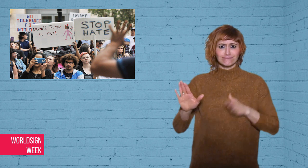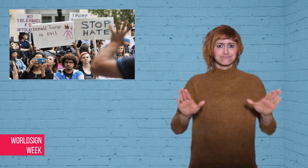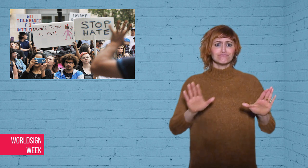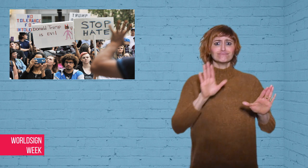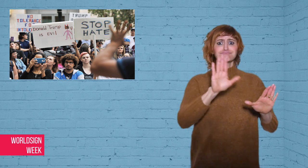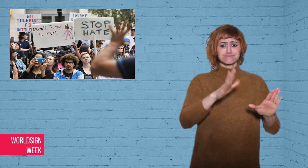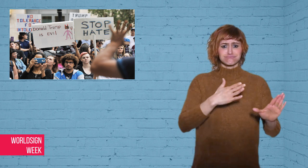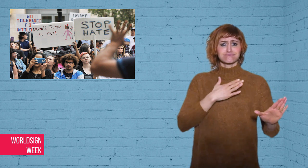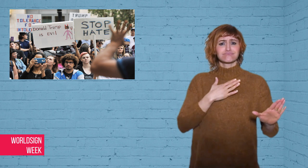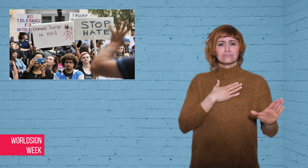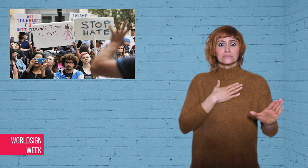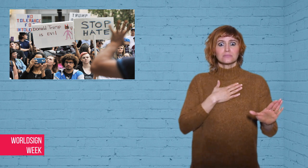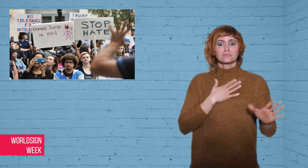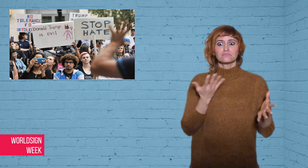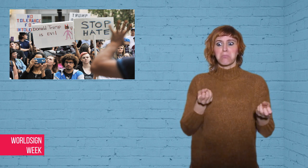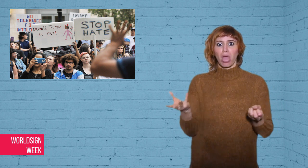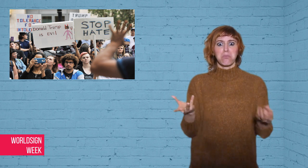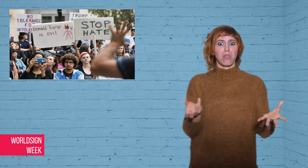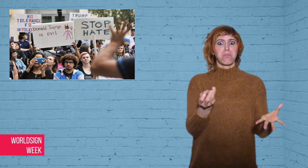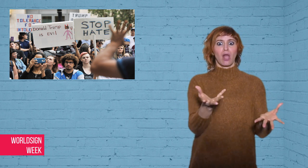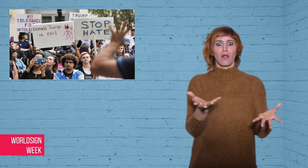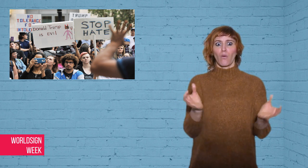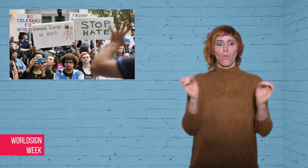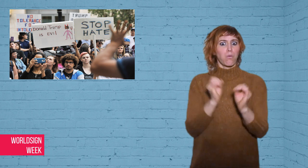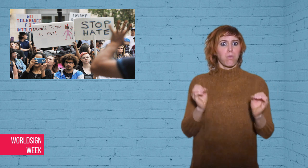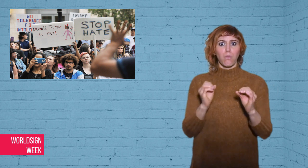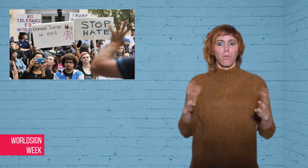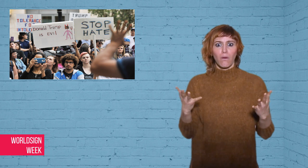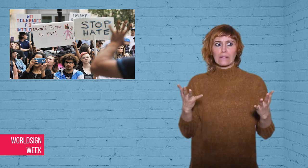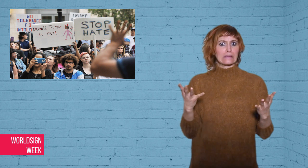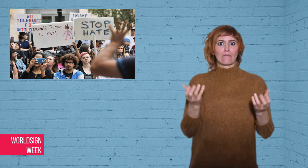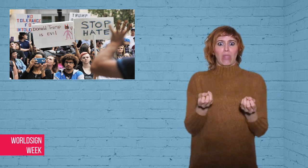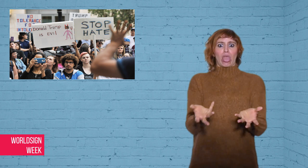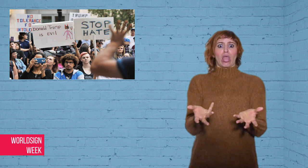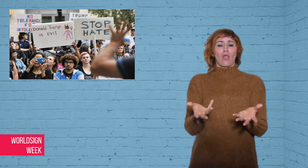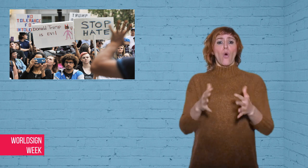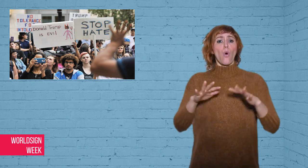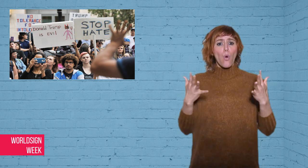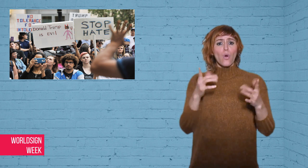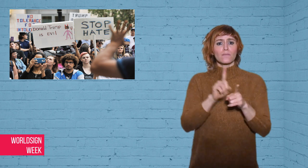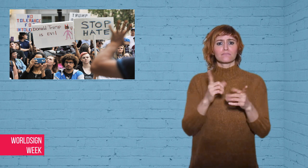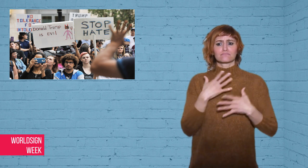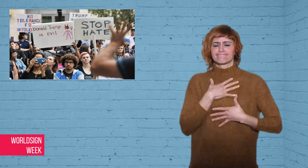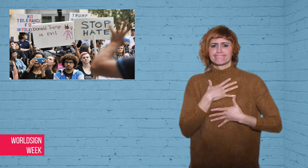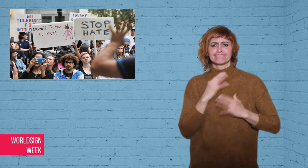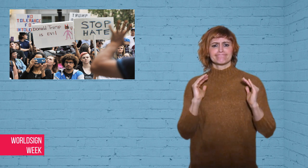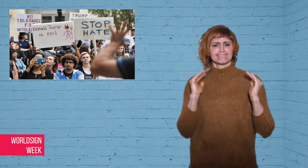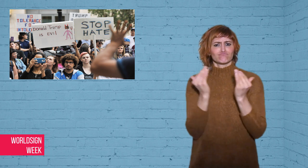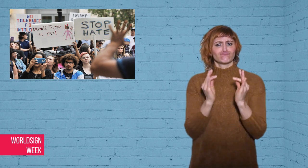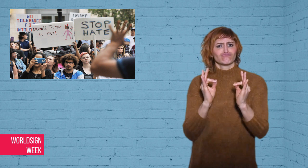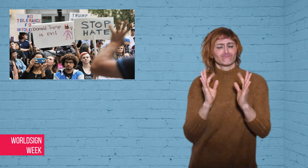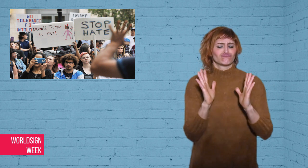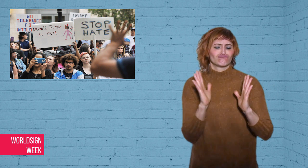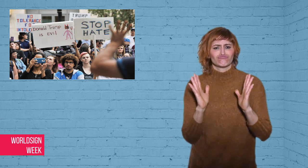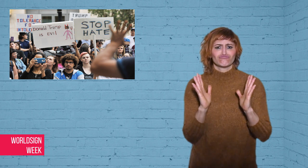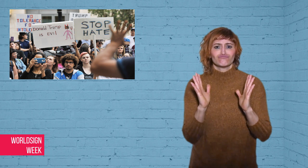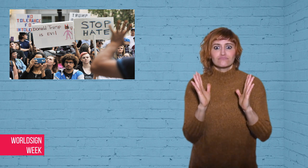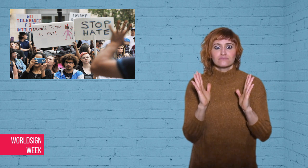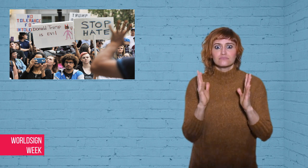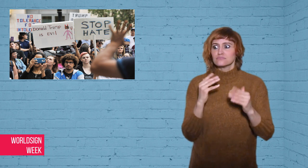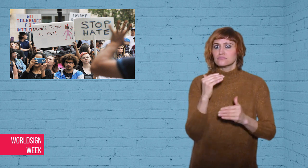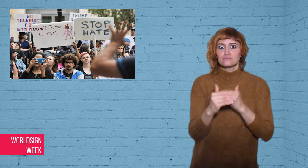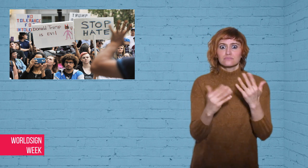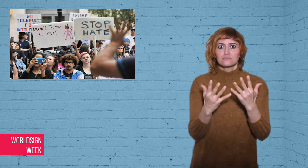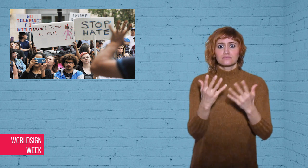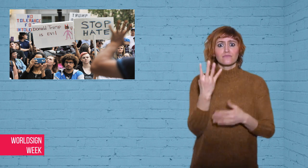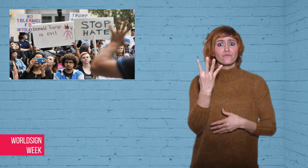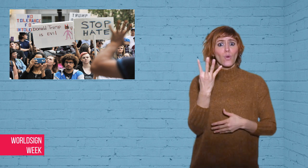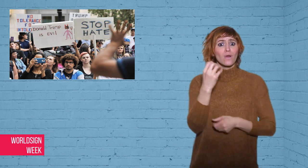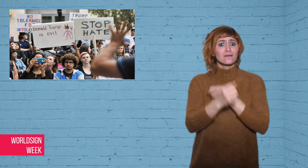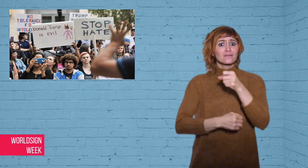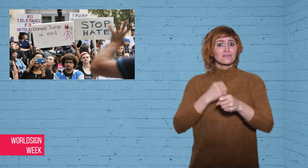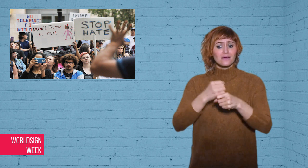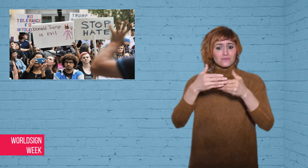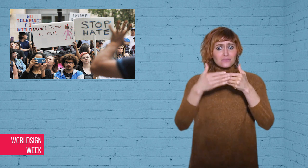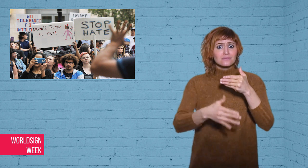fear the loss of their rights and safety in